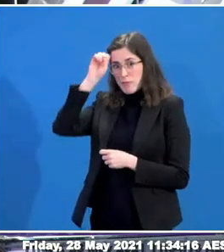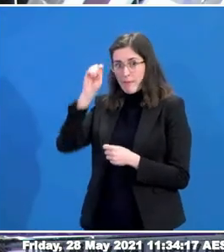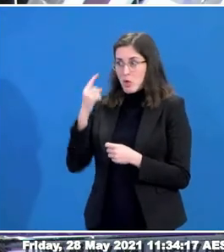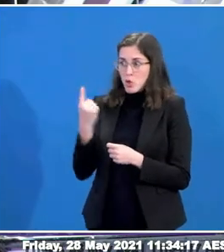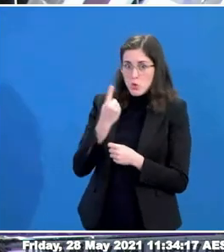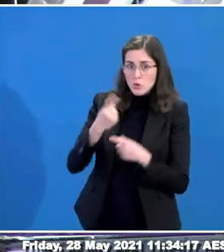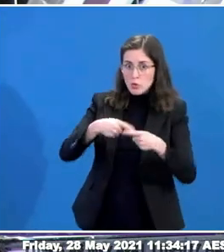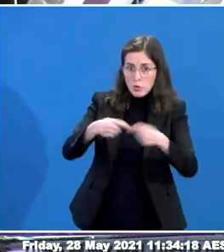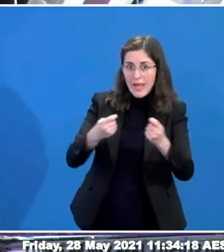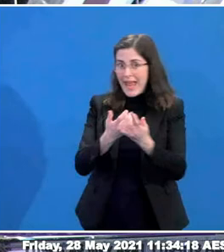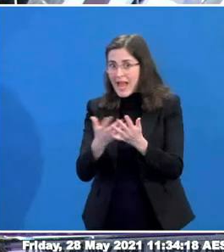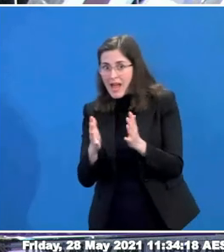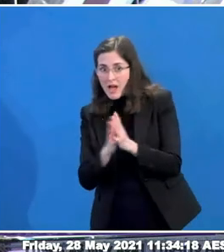They are certainly key stakeholders.